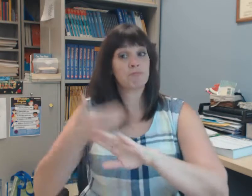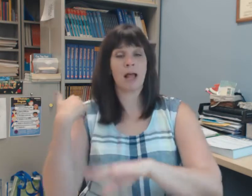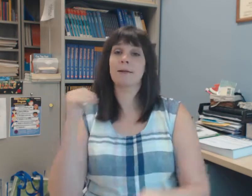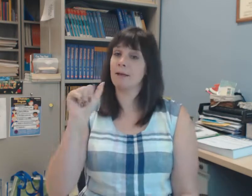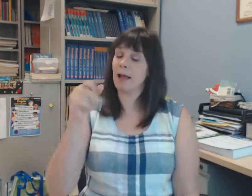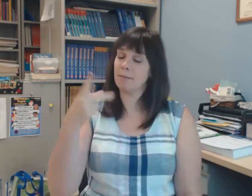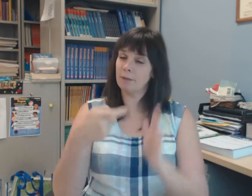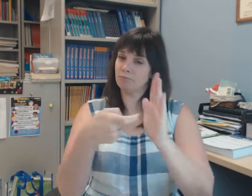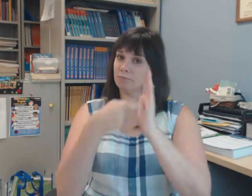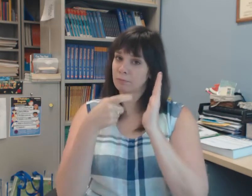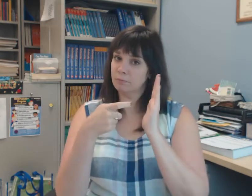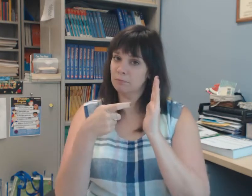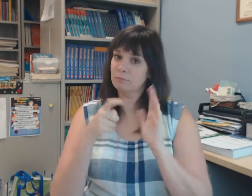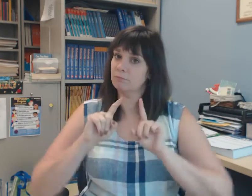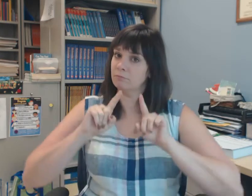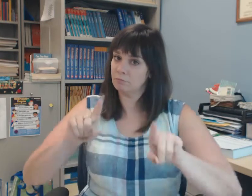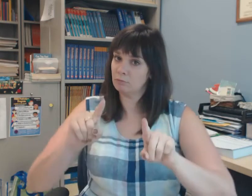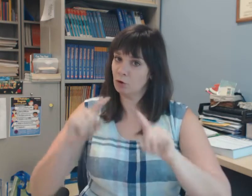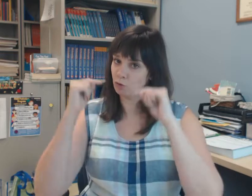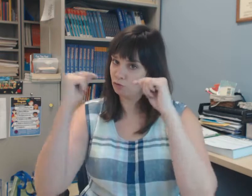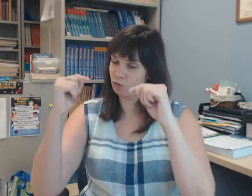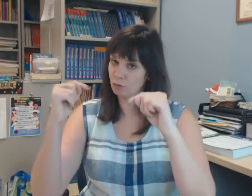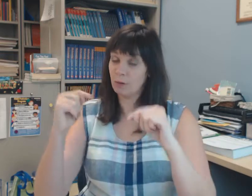In the past AP students were required to go to tutoring